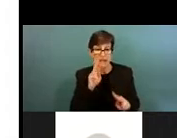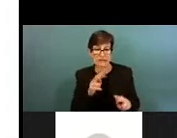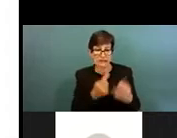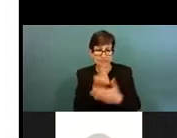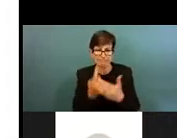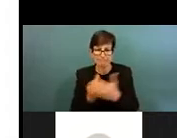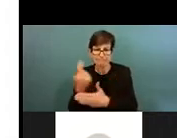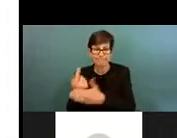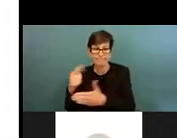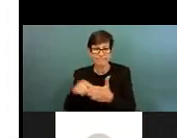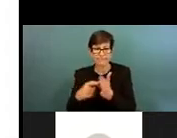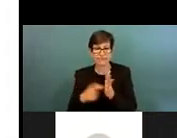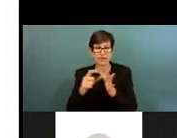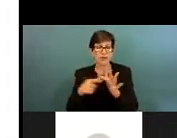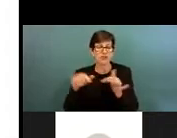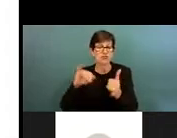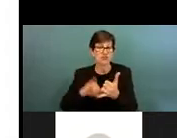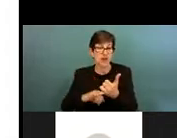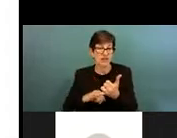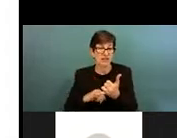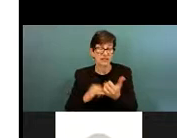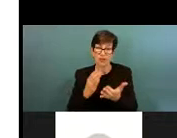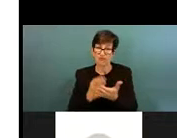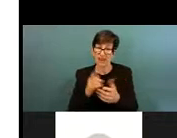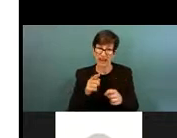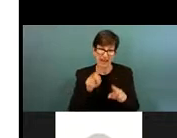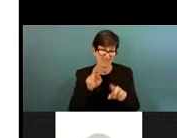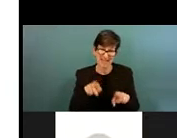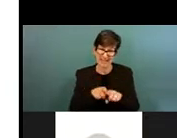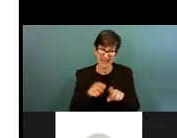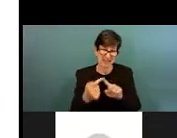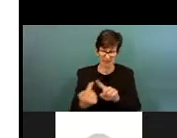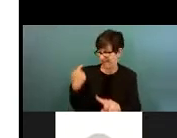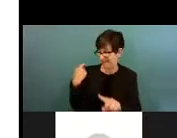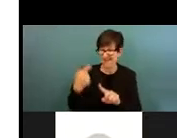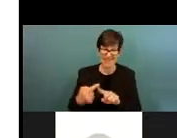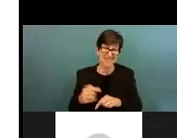back to when we started this whole process. So we'll say a bit more about all of those.